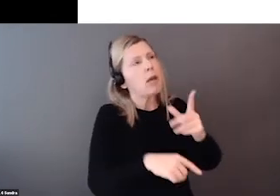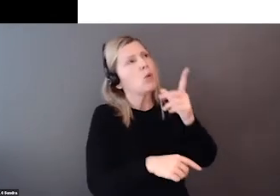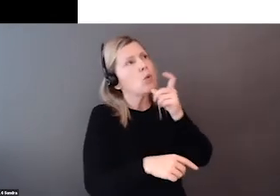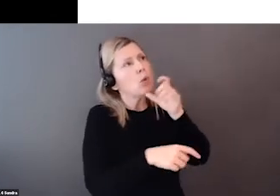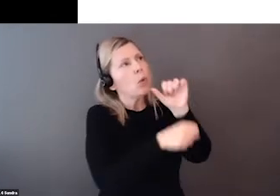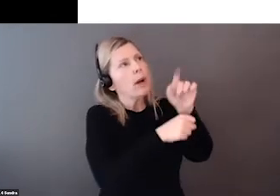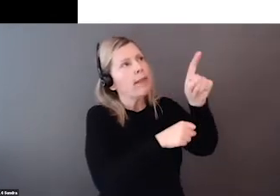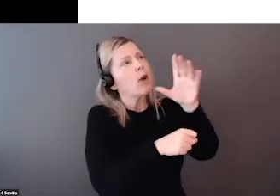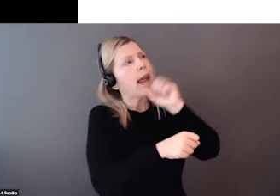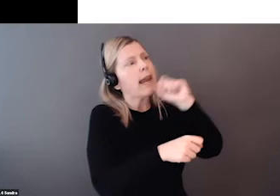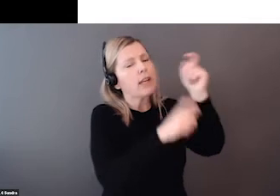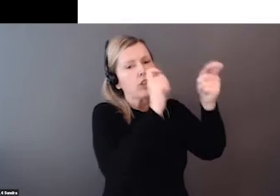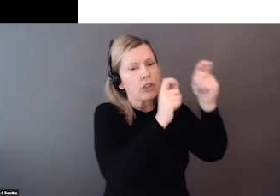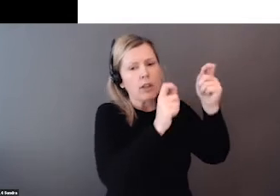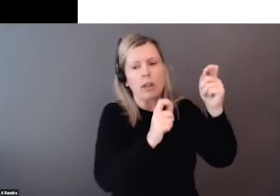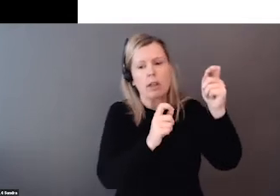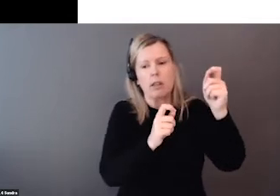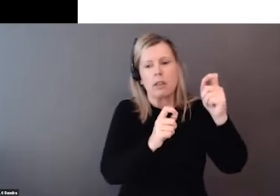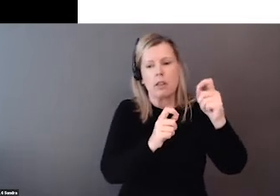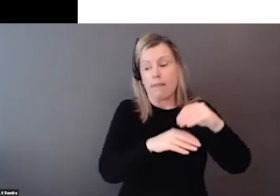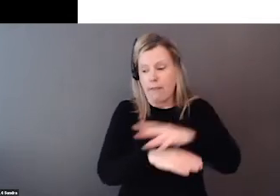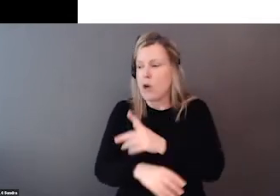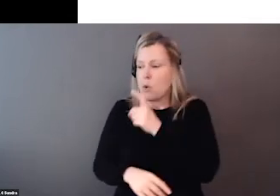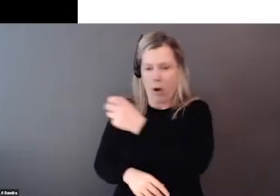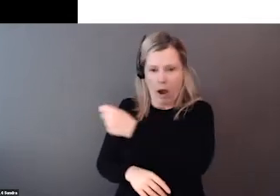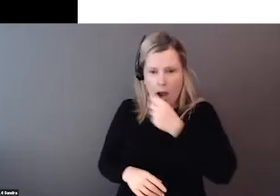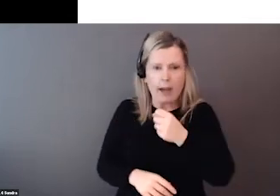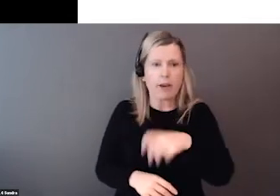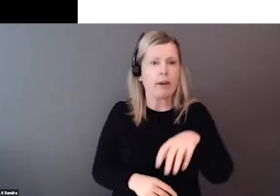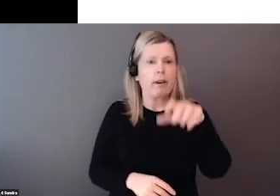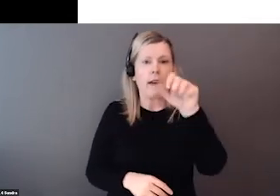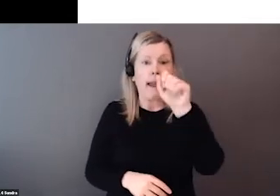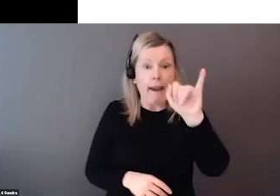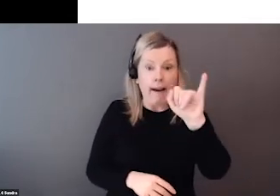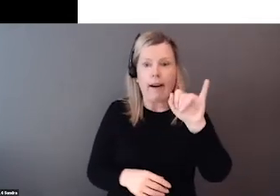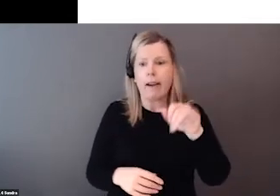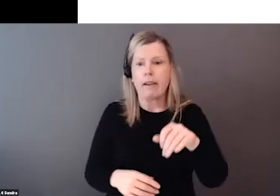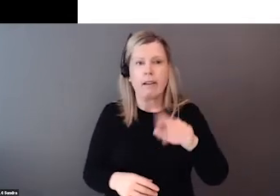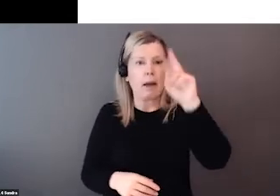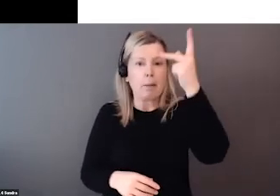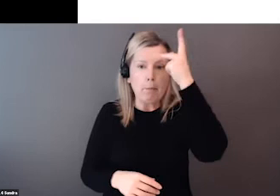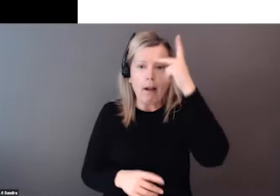technological advancements at the growing application of artificial intelligence, political shifts like the increase in populous values,